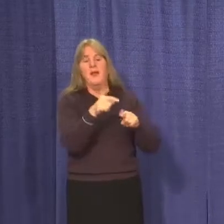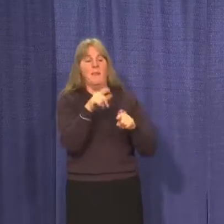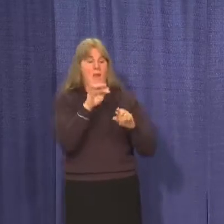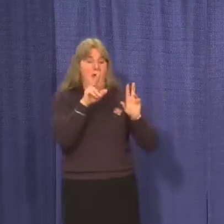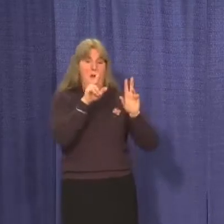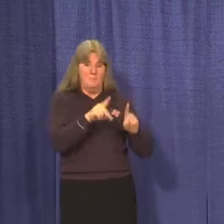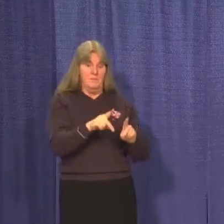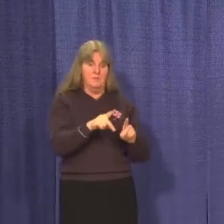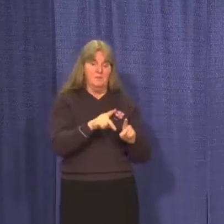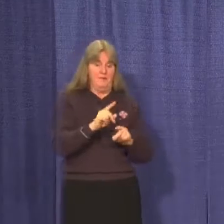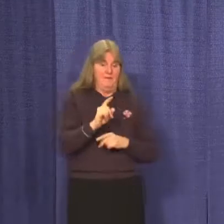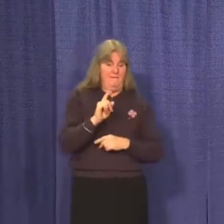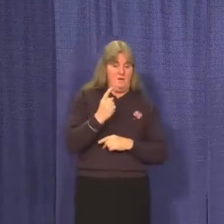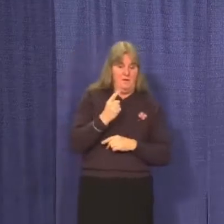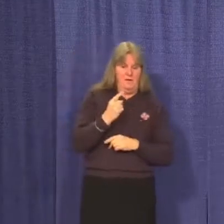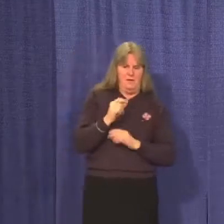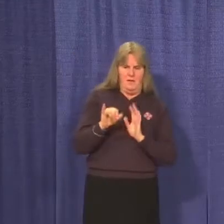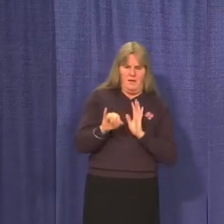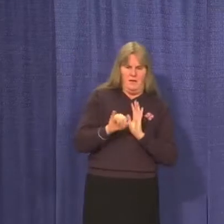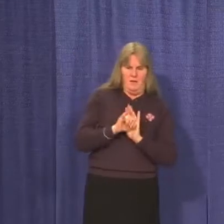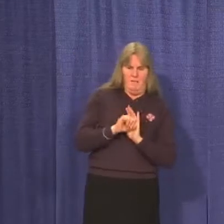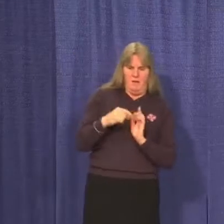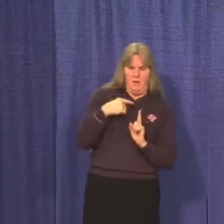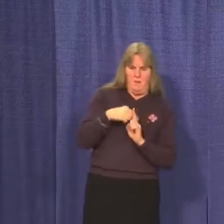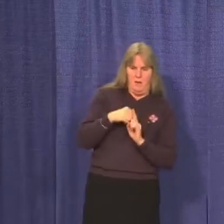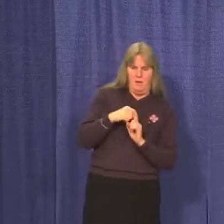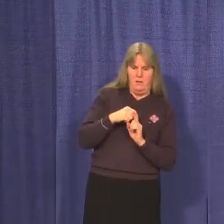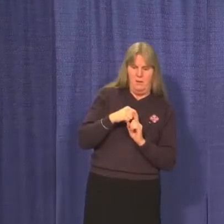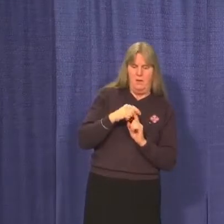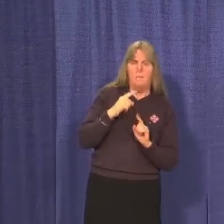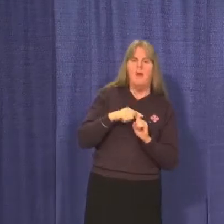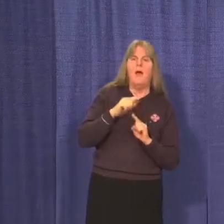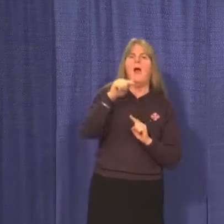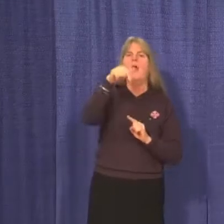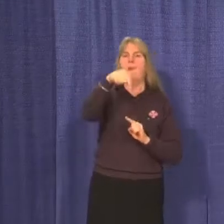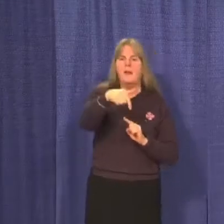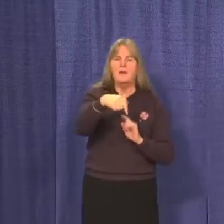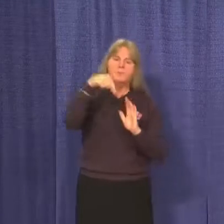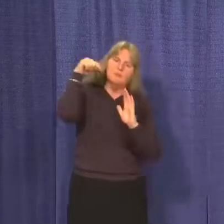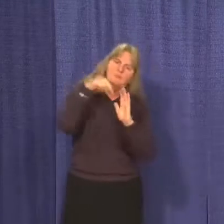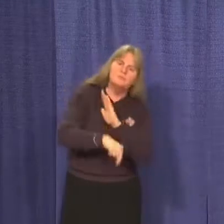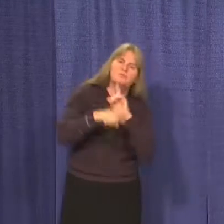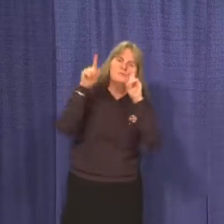after the individual with a preliminary positive test turned out to be negative on the gold